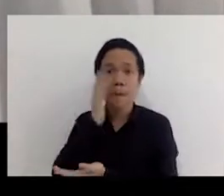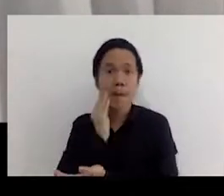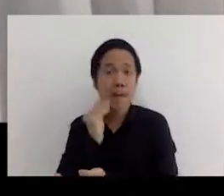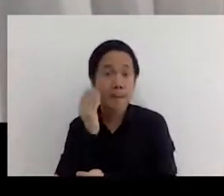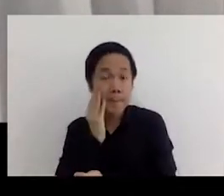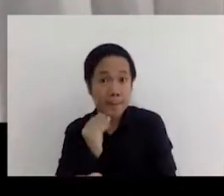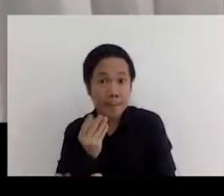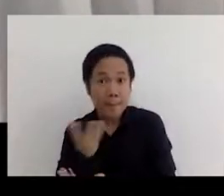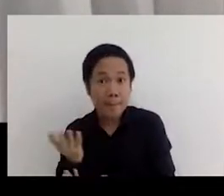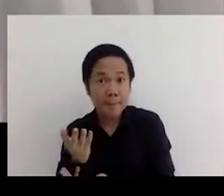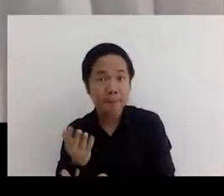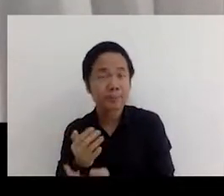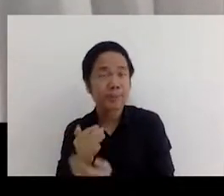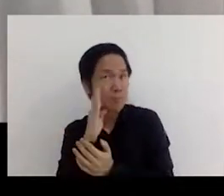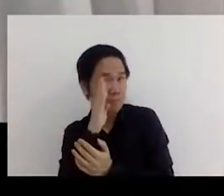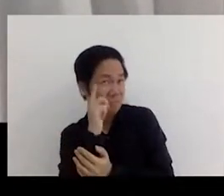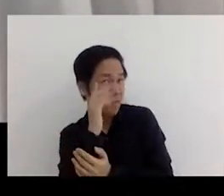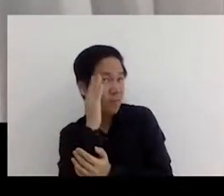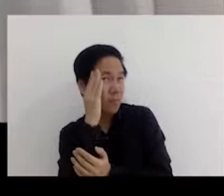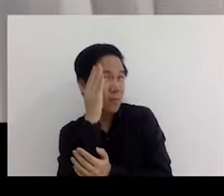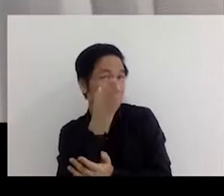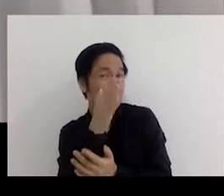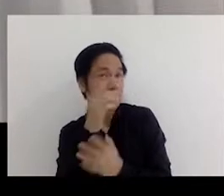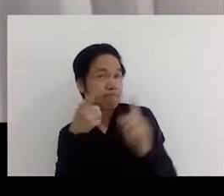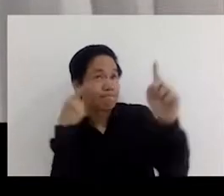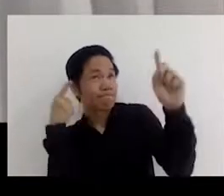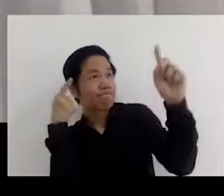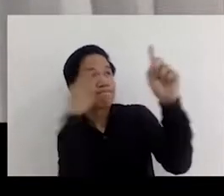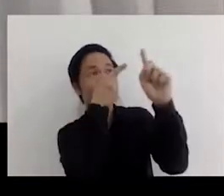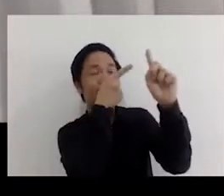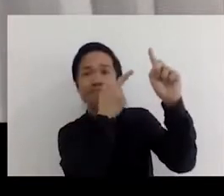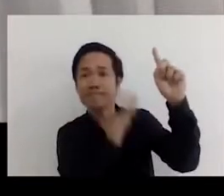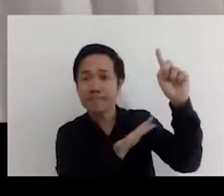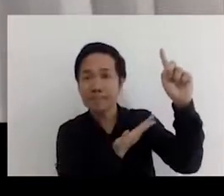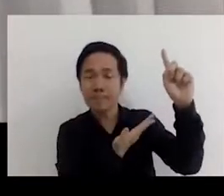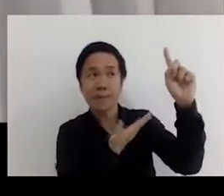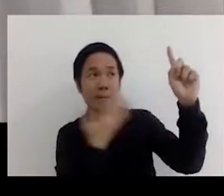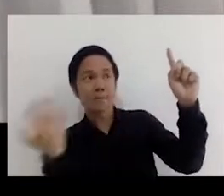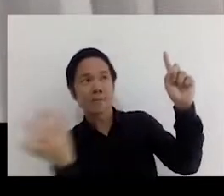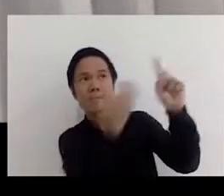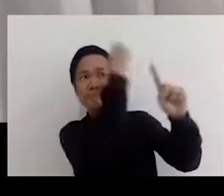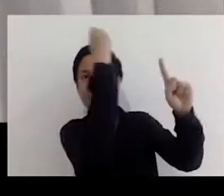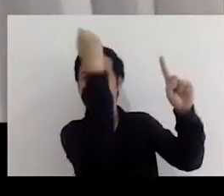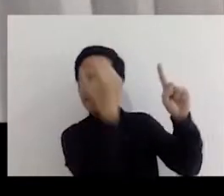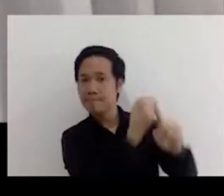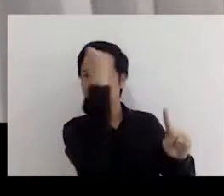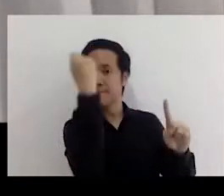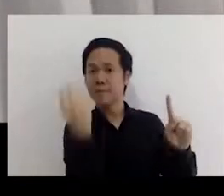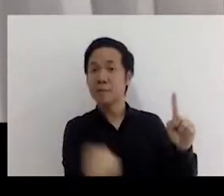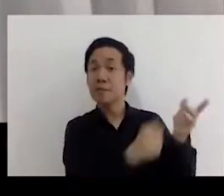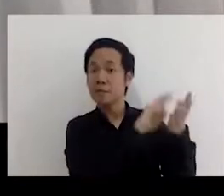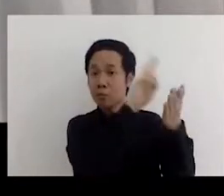plan the future in relation to the fulfillment of the rights of persons with disabilities